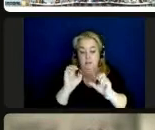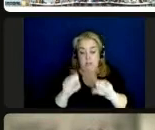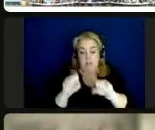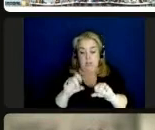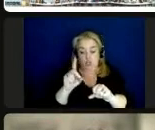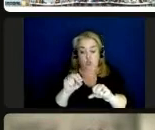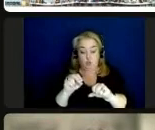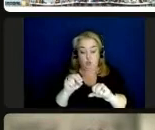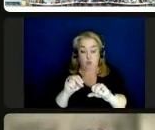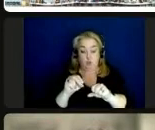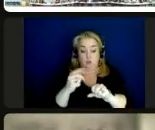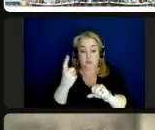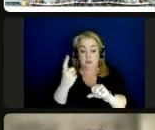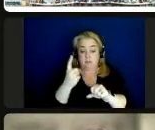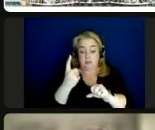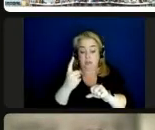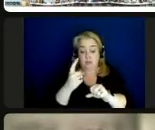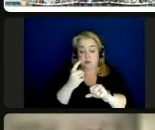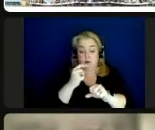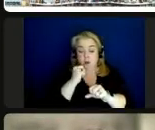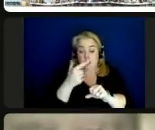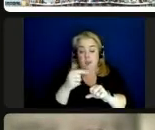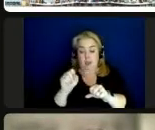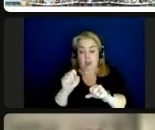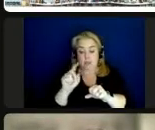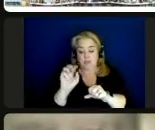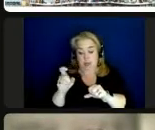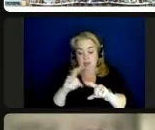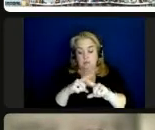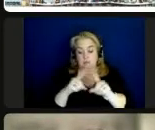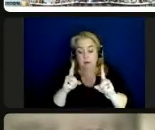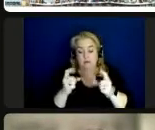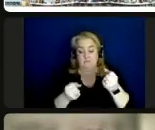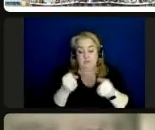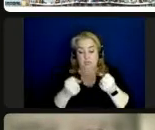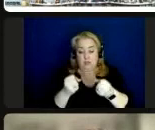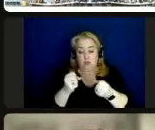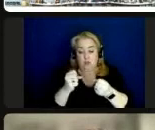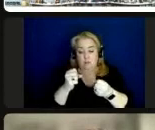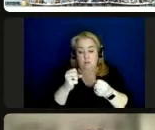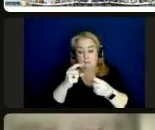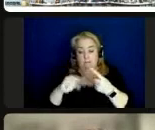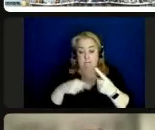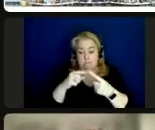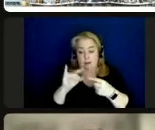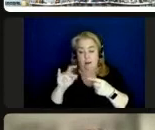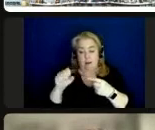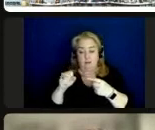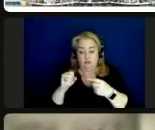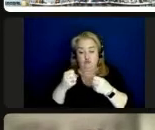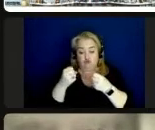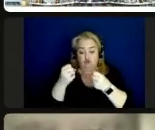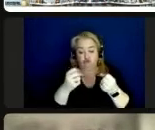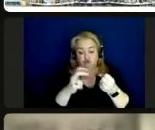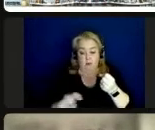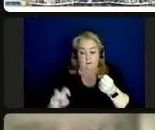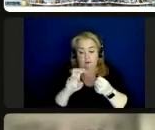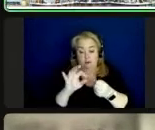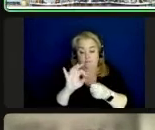MILERAL.IN ATOING VEHICLES